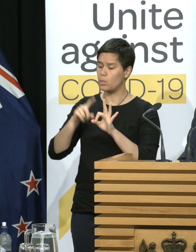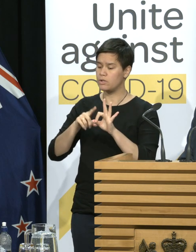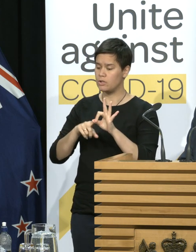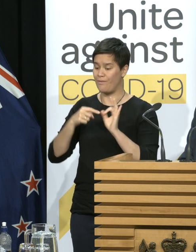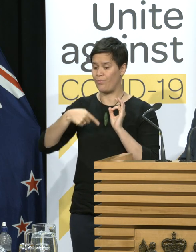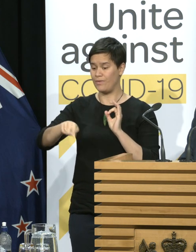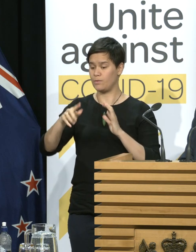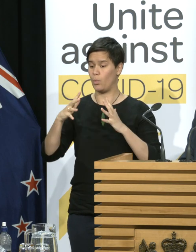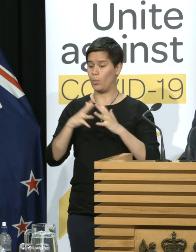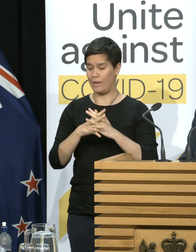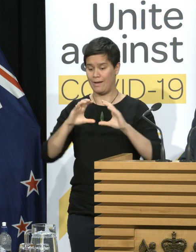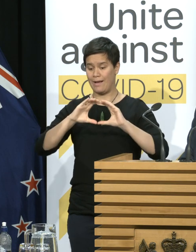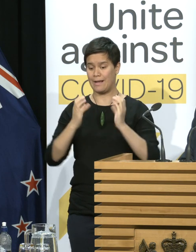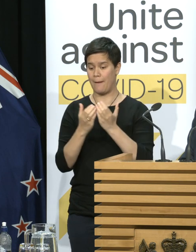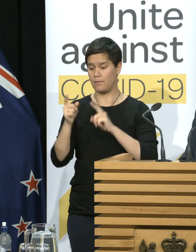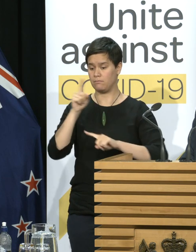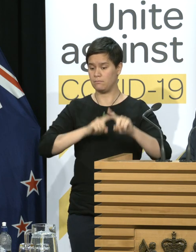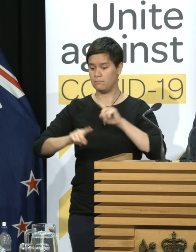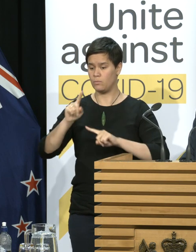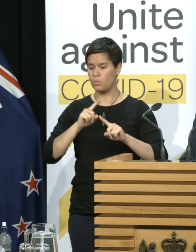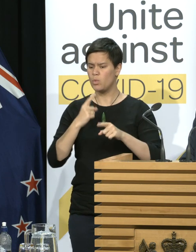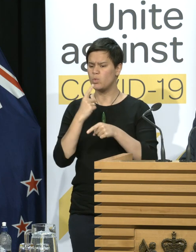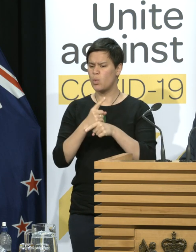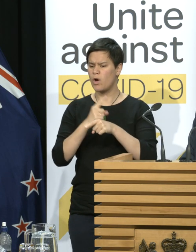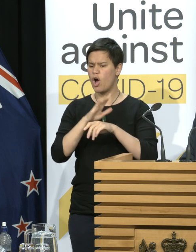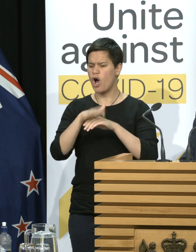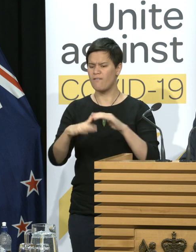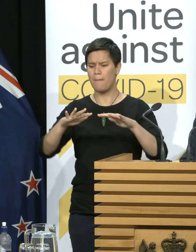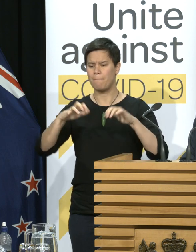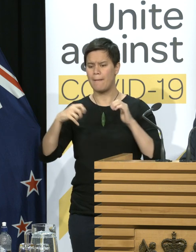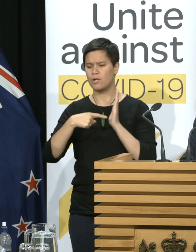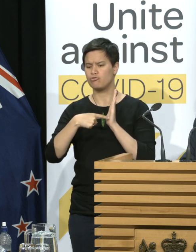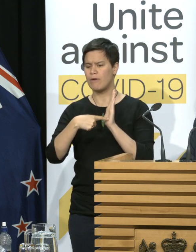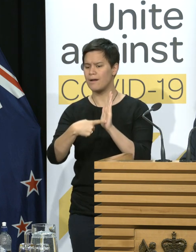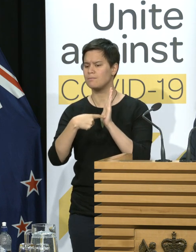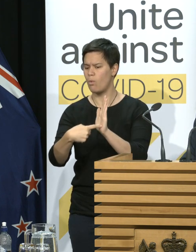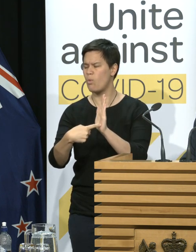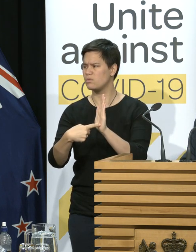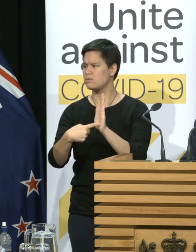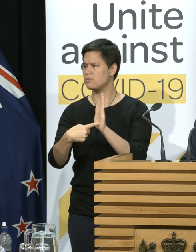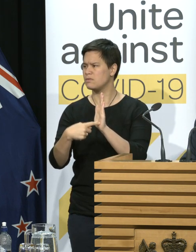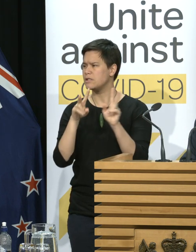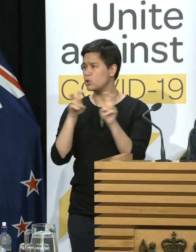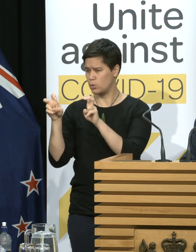with cabinet this week any possible widening of that mask mandate for public transport to other cities. Did that happen yesterday?